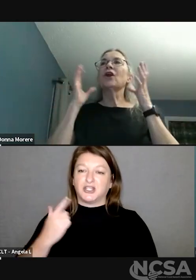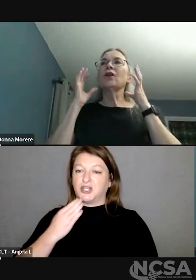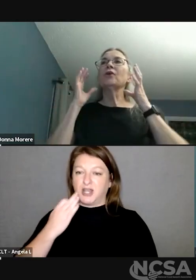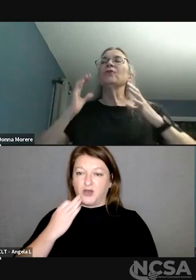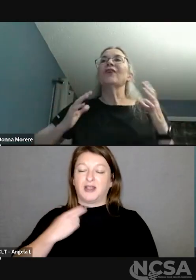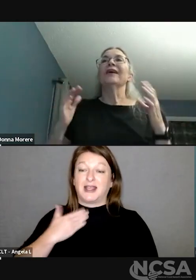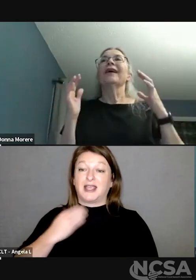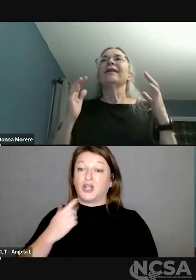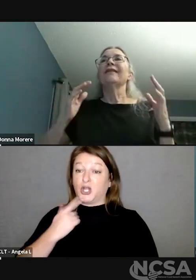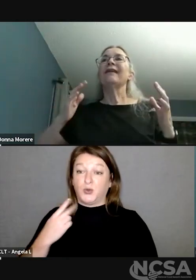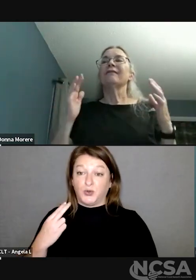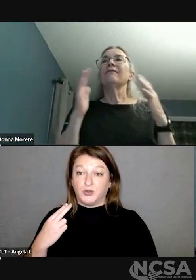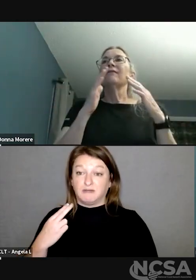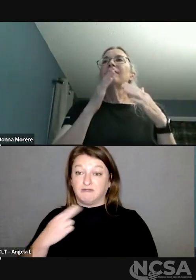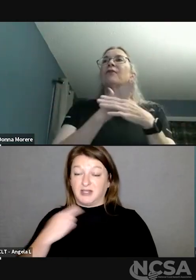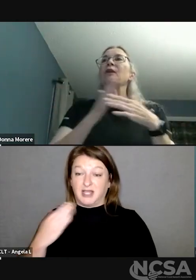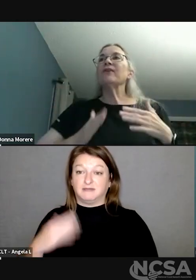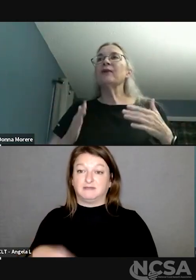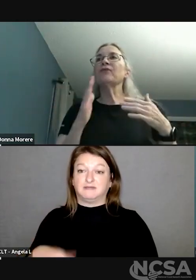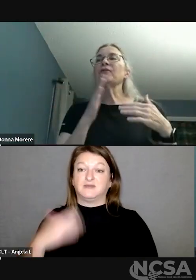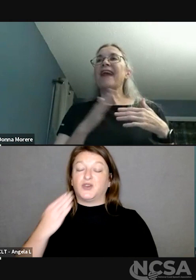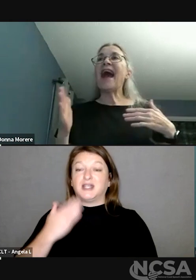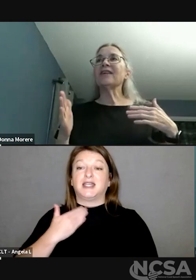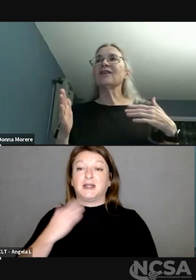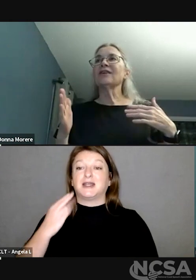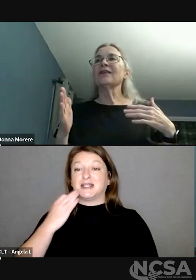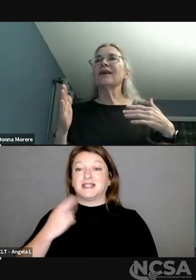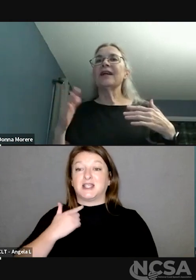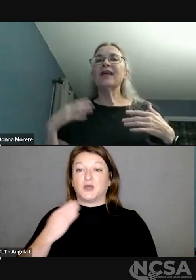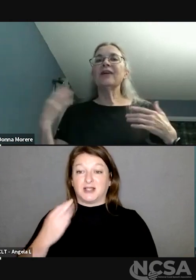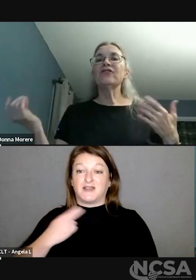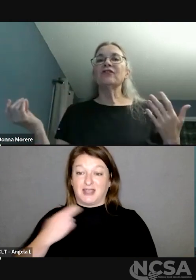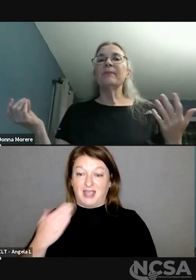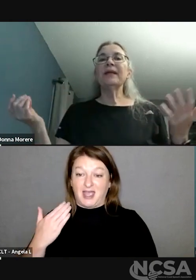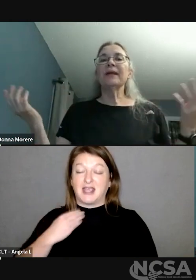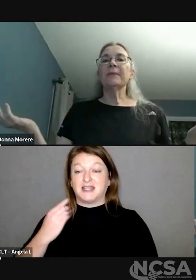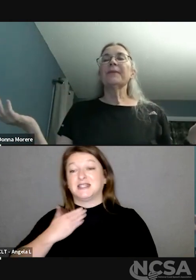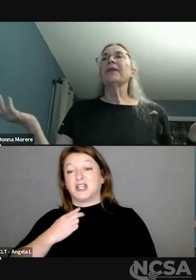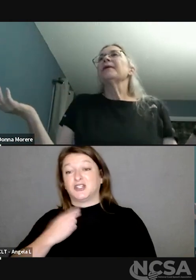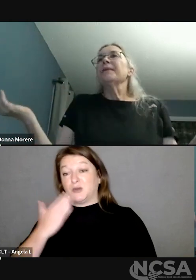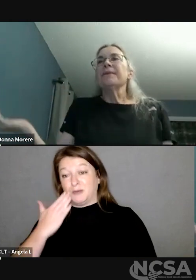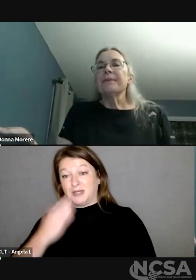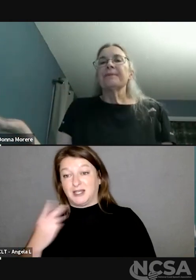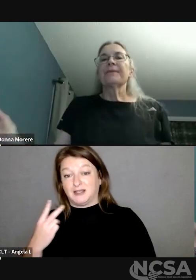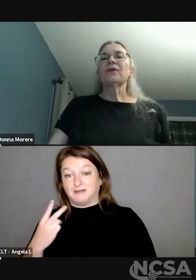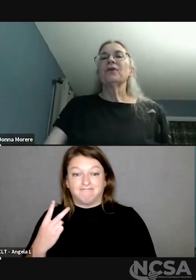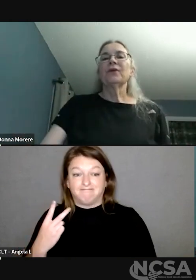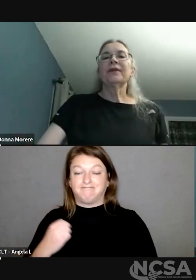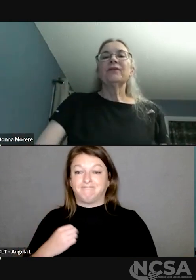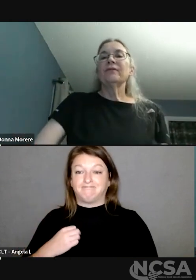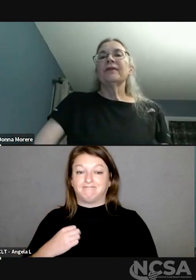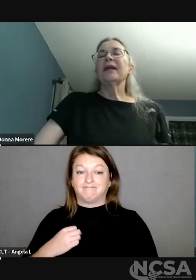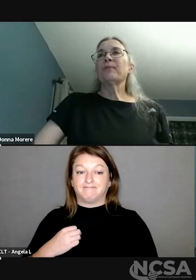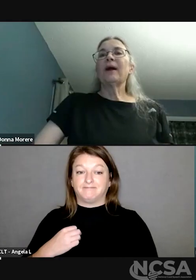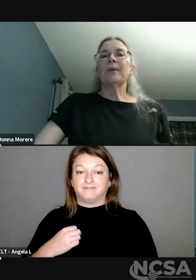includes that phonemic sequence of /kat/ and attaches it to meaning. That's a problem.